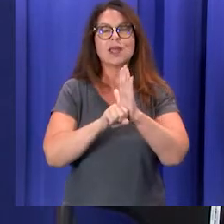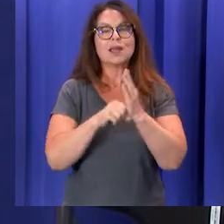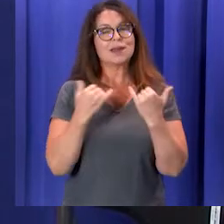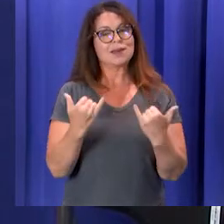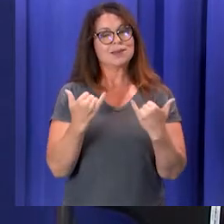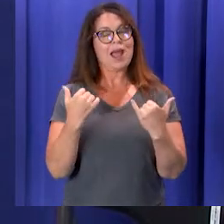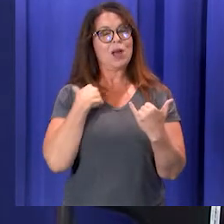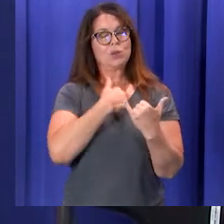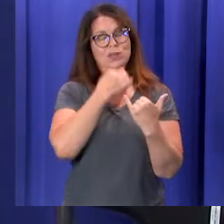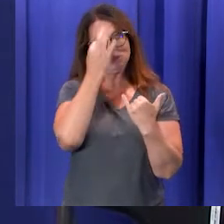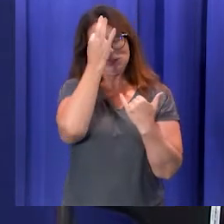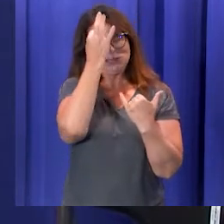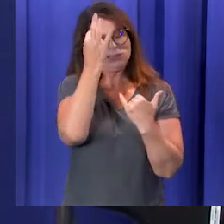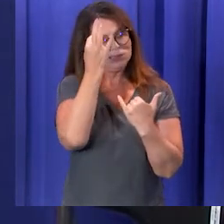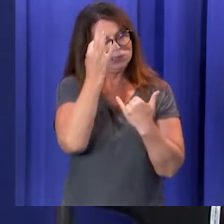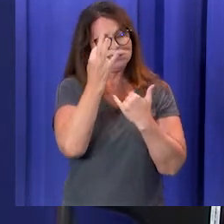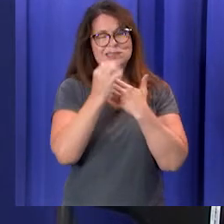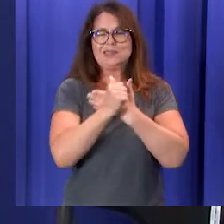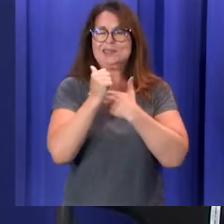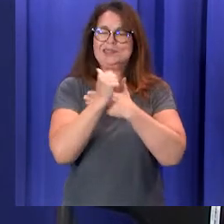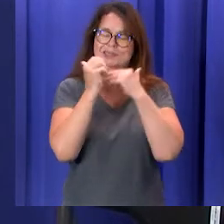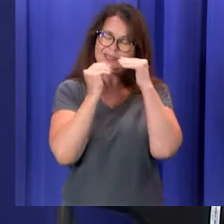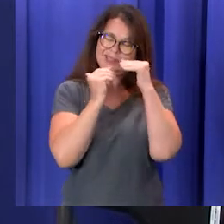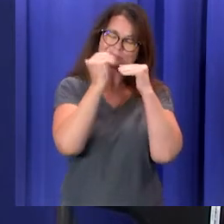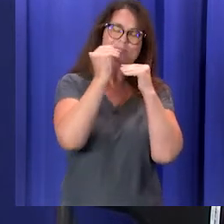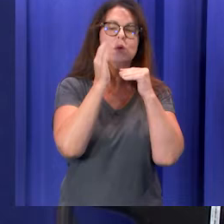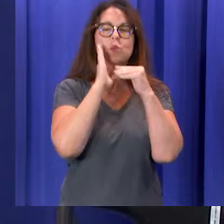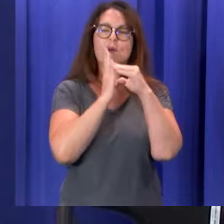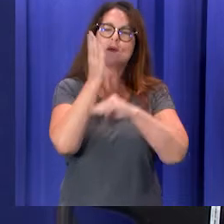to crossing the 5.0% positivity rate,